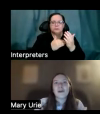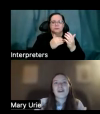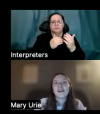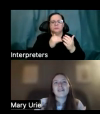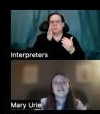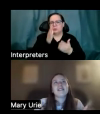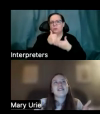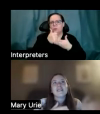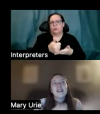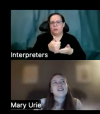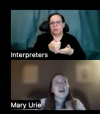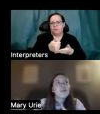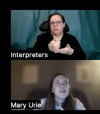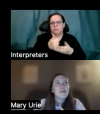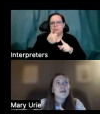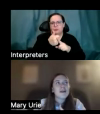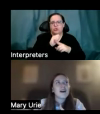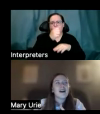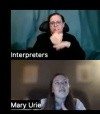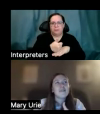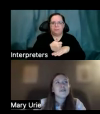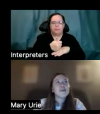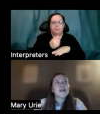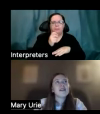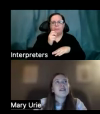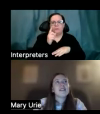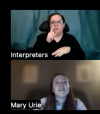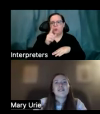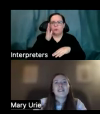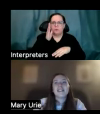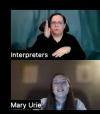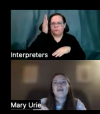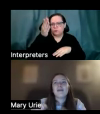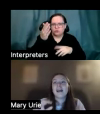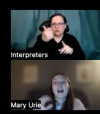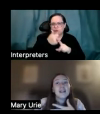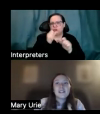her set her up for a future where she can maybe get higher